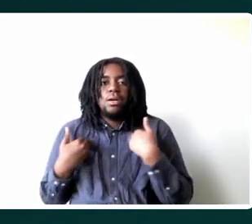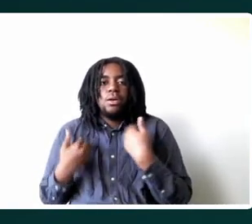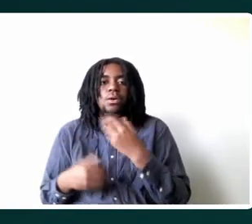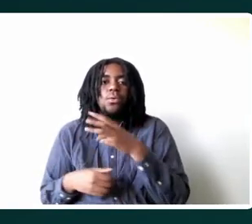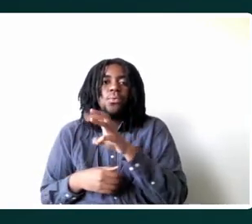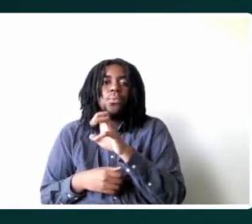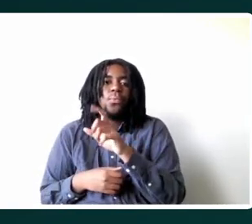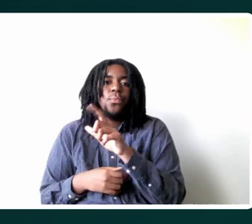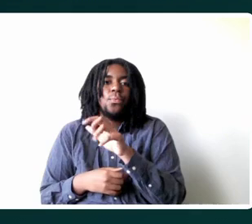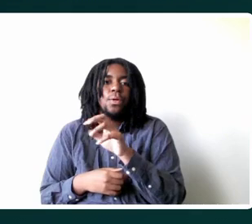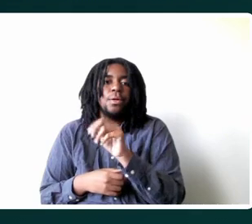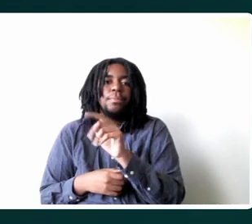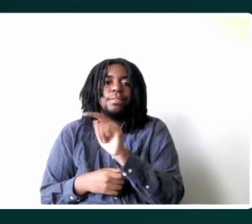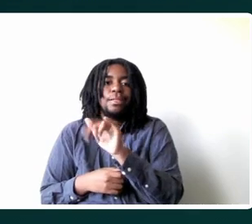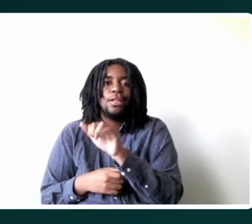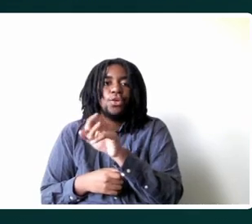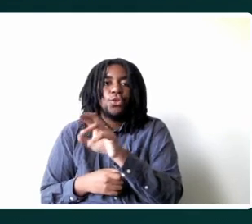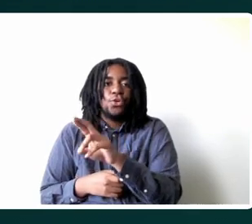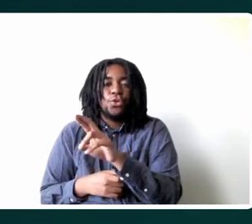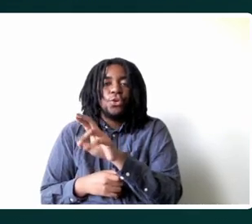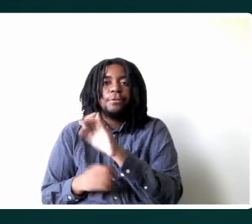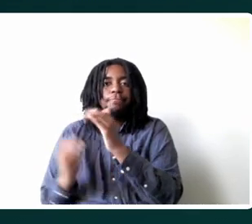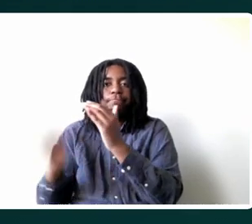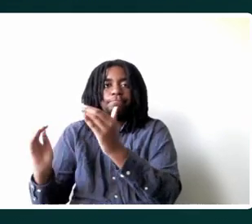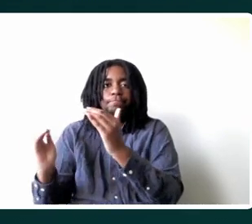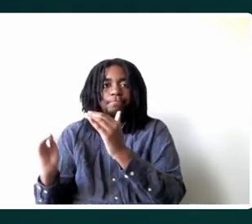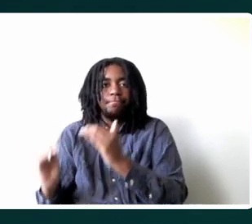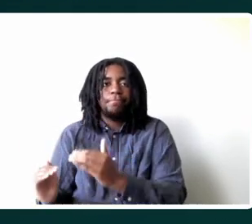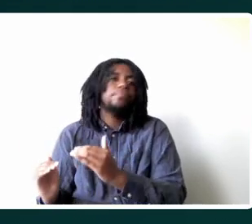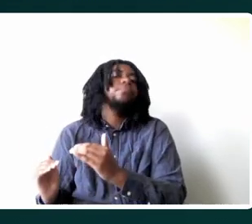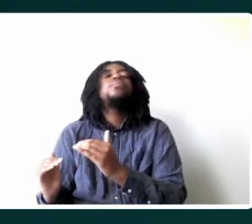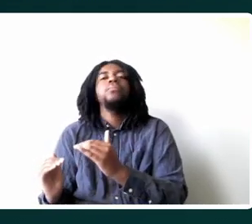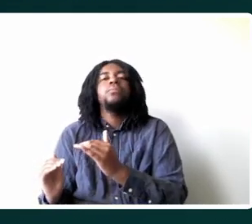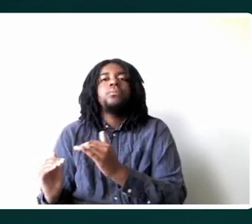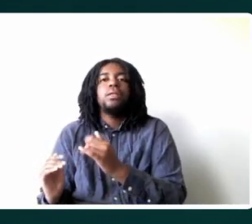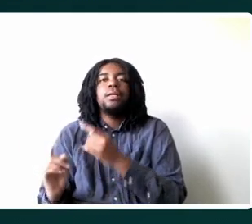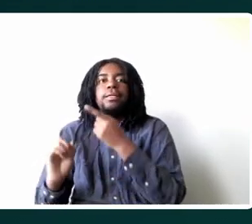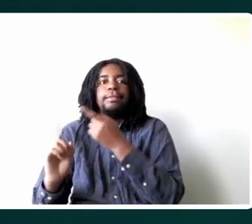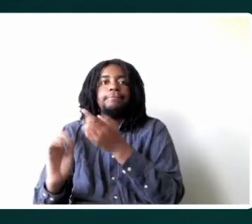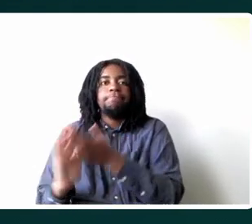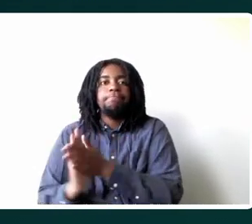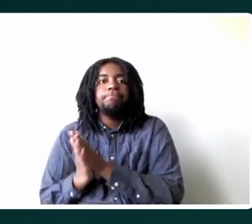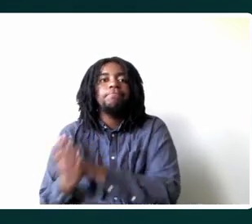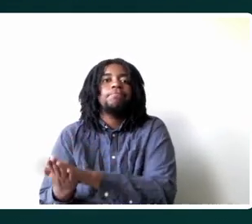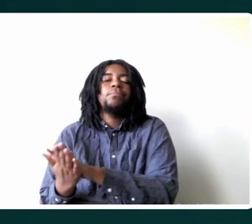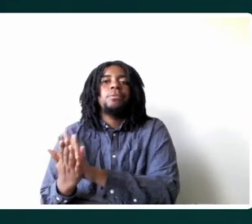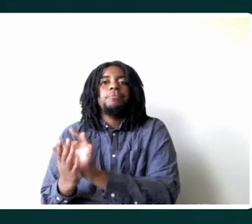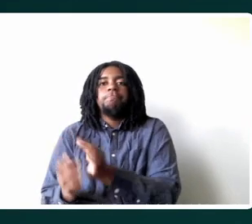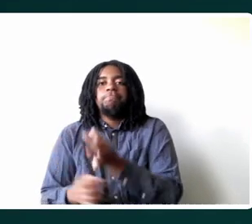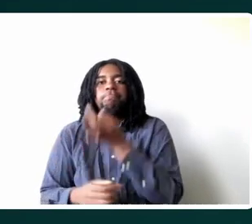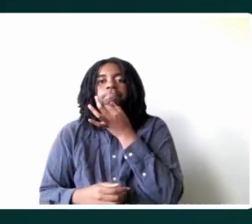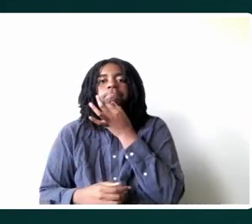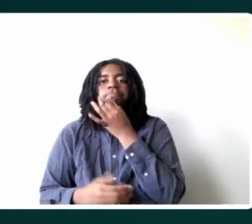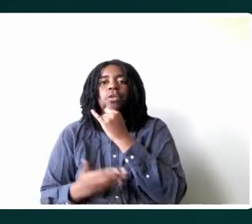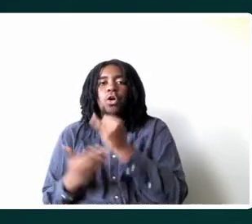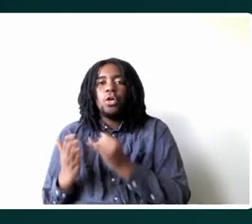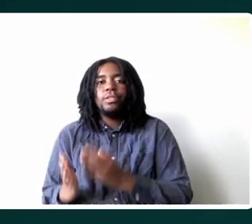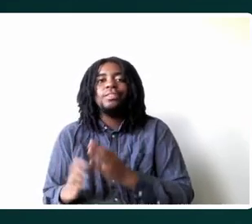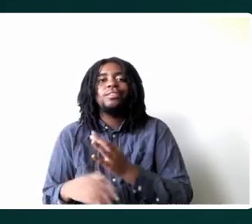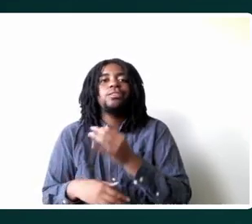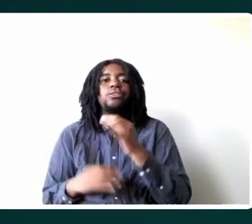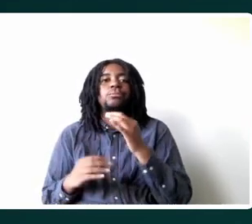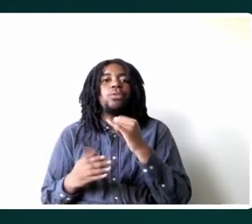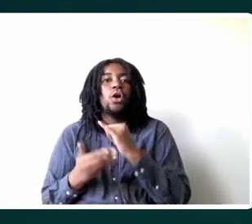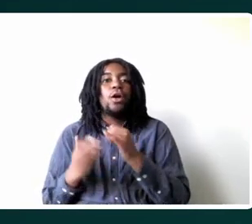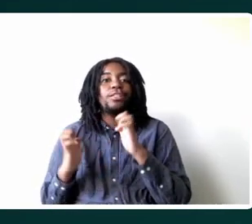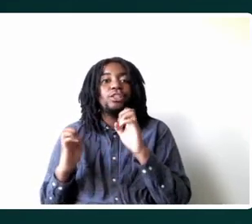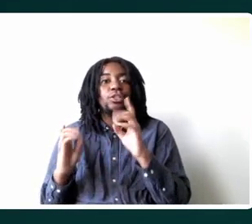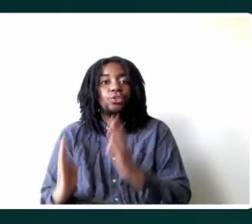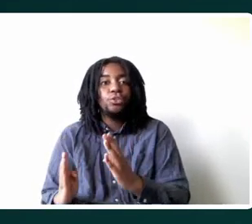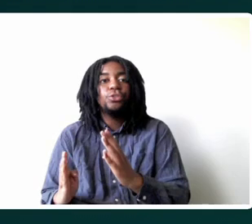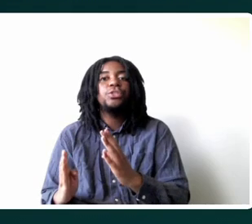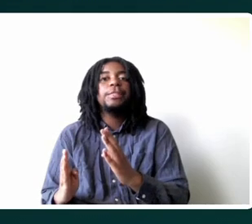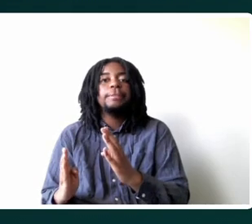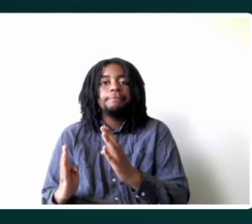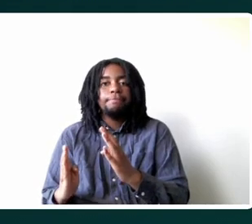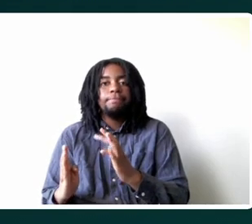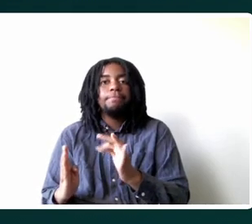who went on to himself become a noted artist and art educator, known professionally as Bill Taylor,